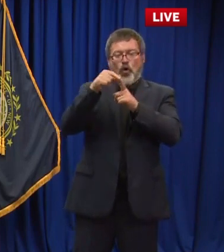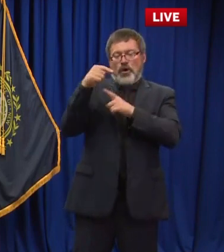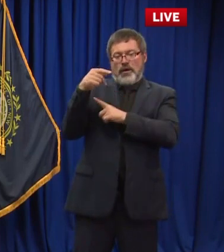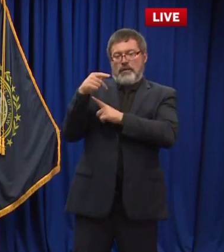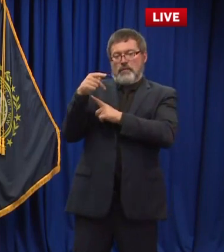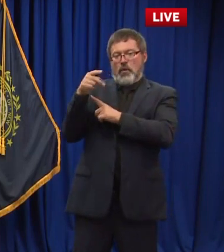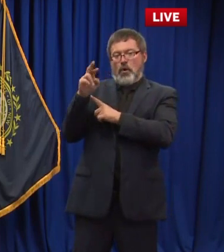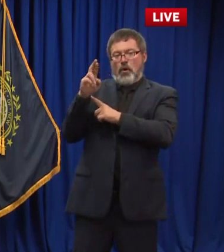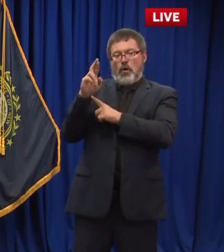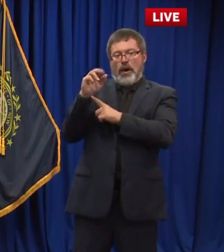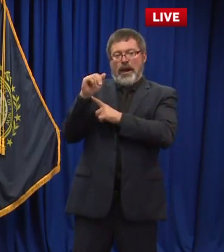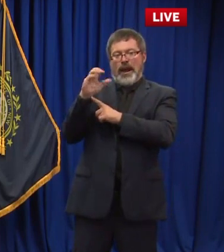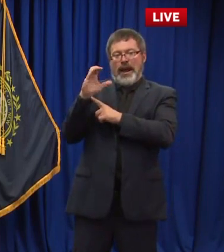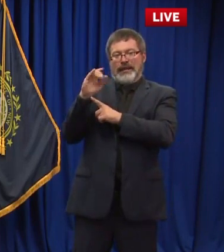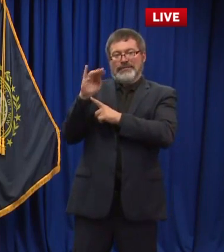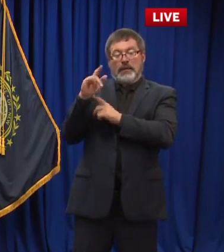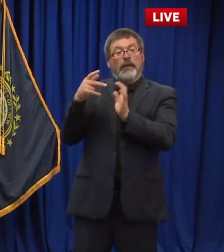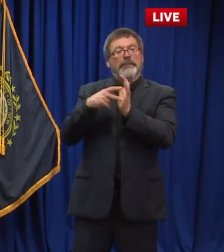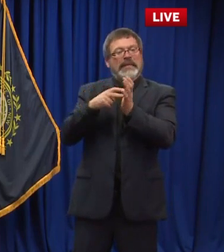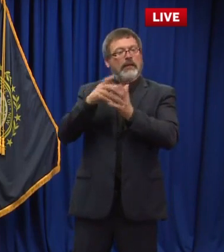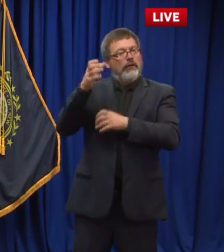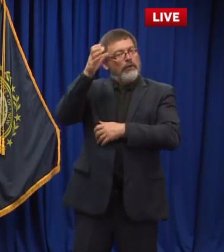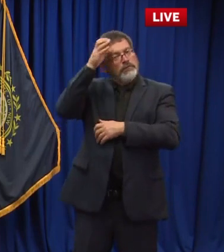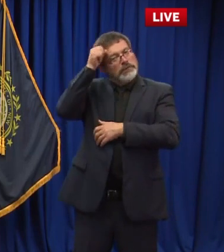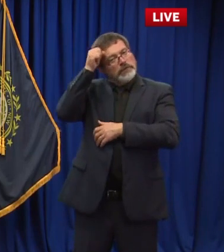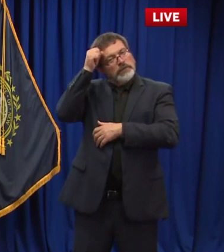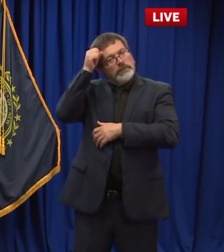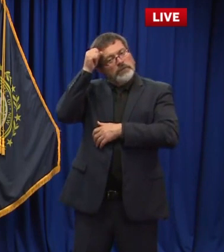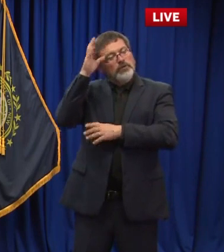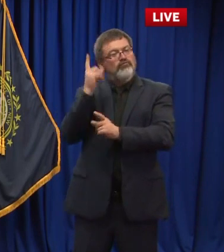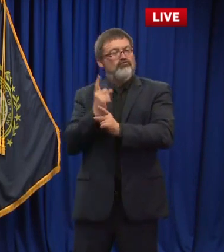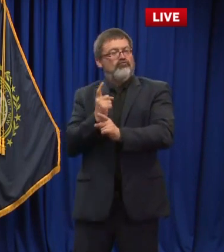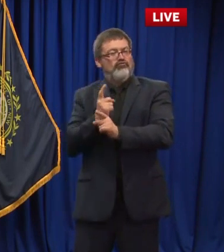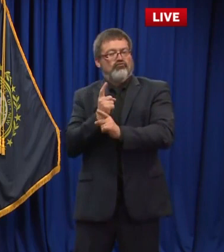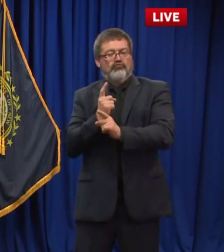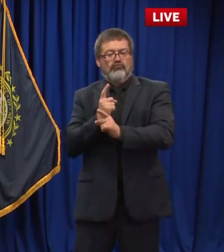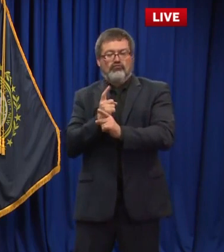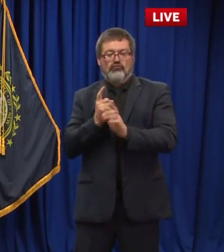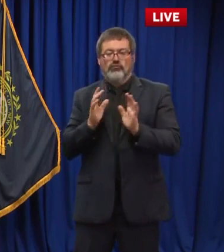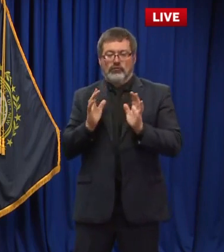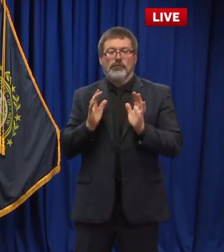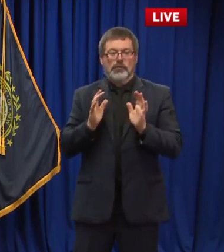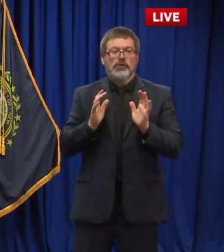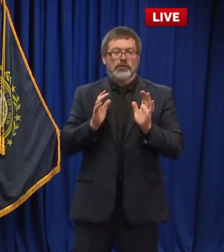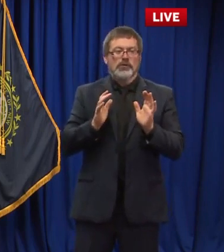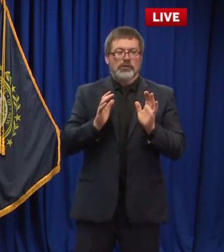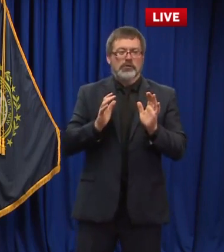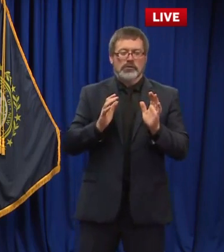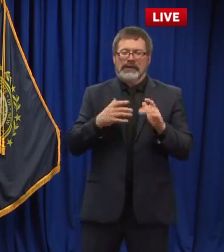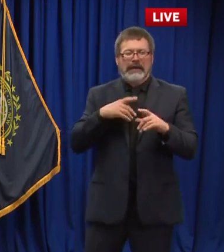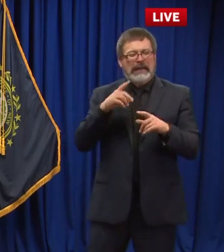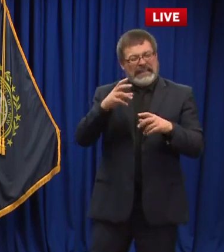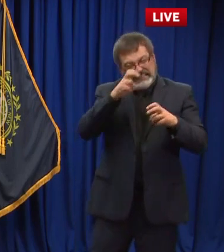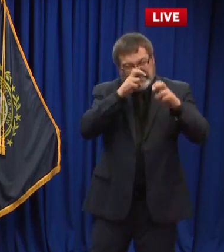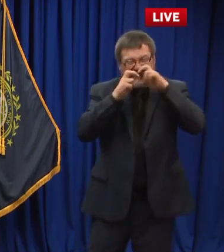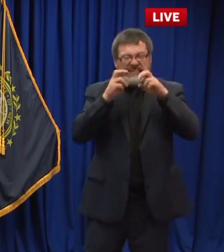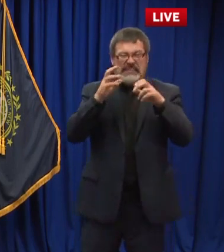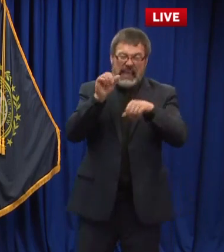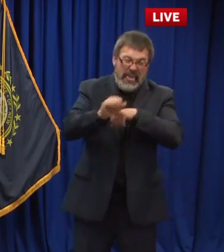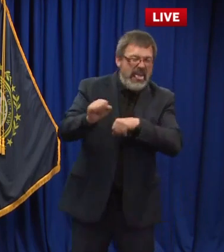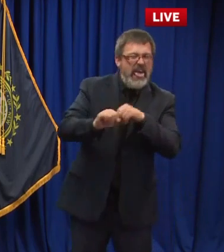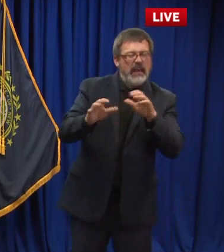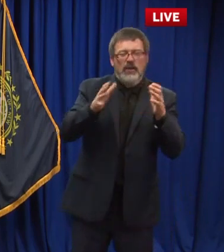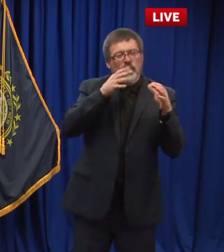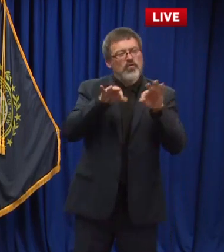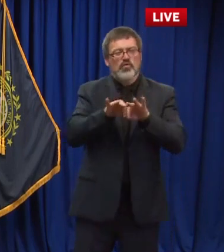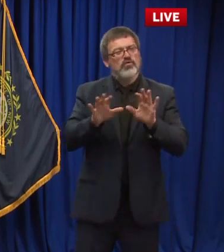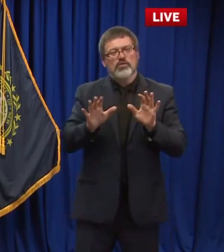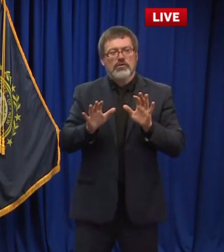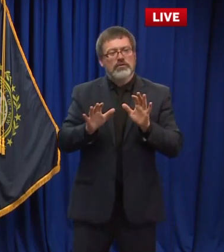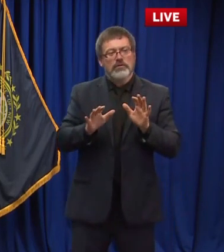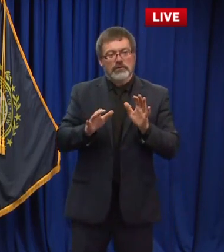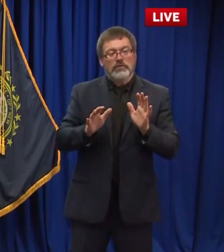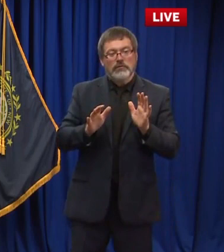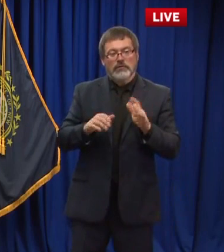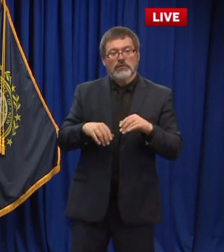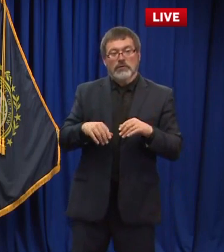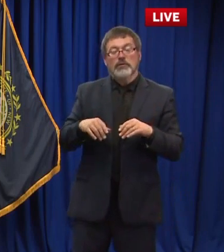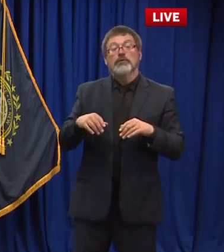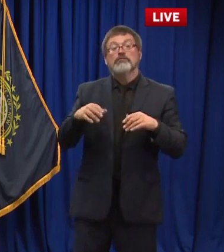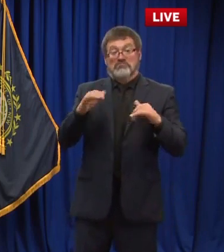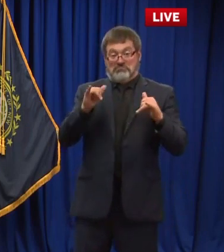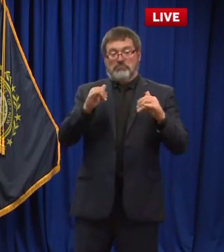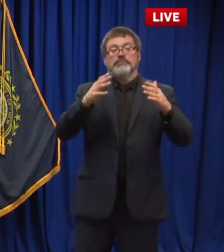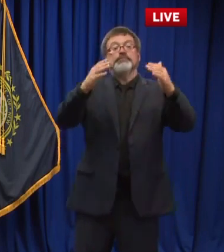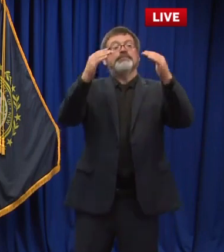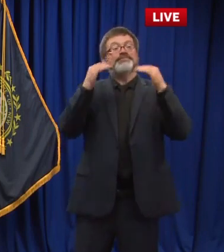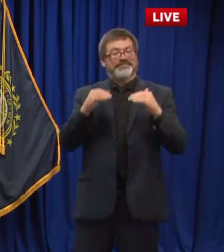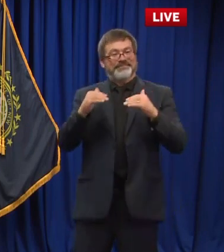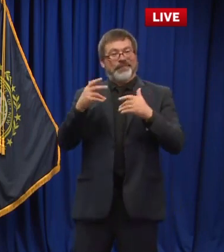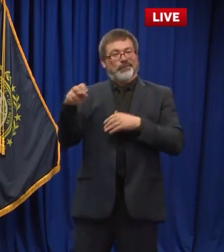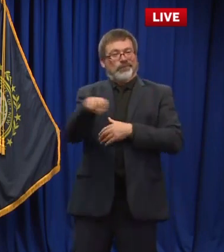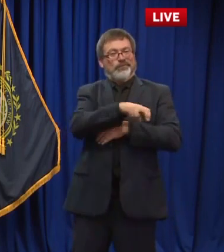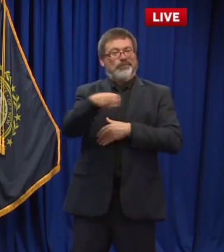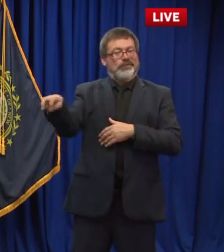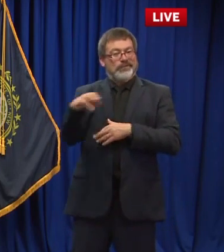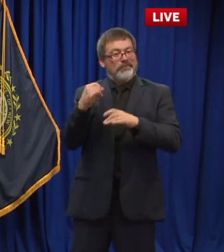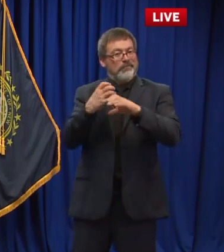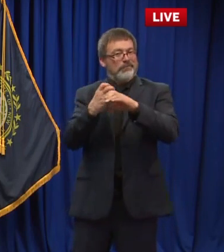THE WORD TO GO BACK TO HIS PRACTICAL THIS ENTIRE DOCUMENT HAS TO BE PRACTICAL AND MANAGEABLE FOR THE INDIVIDUALS ON THE FRONT LINES.